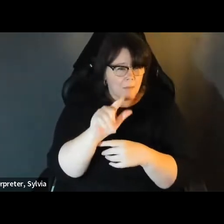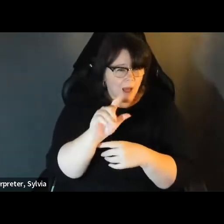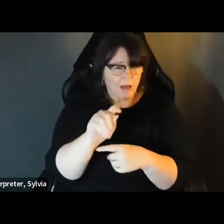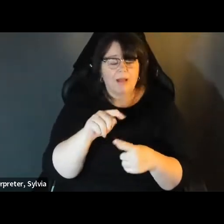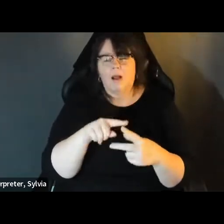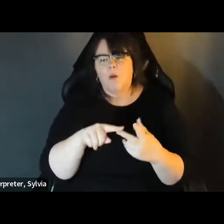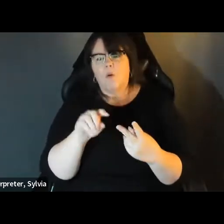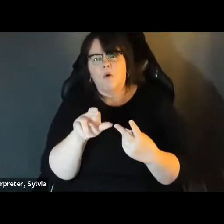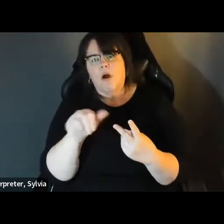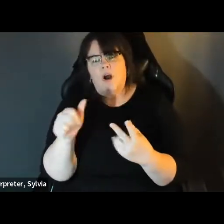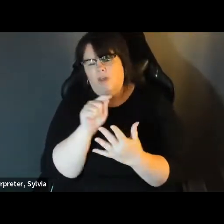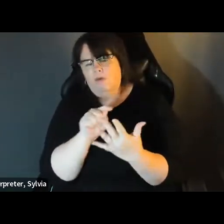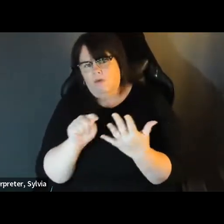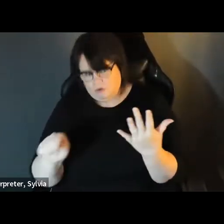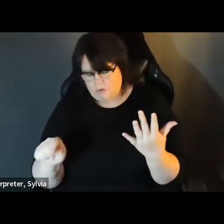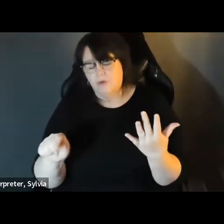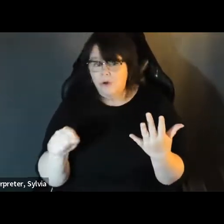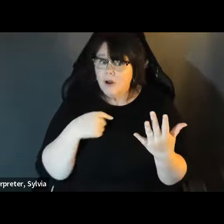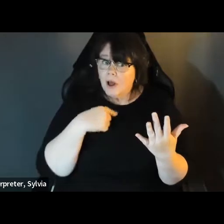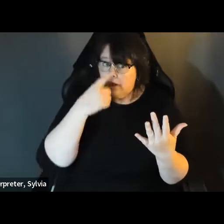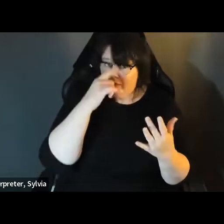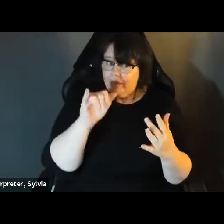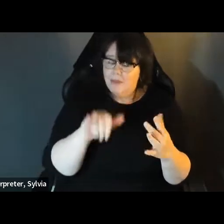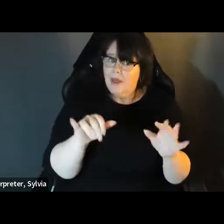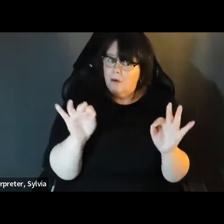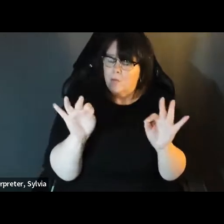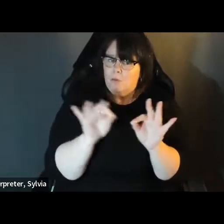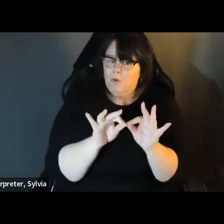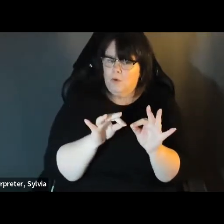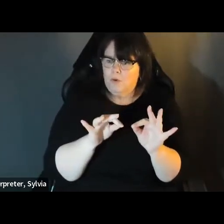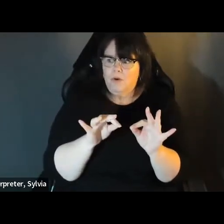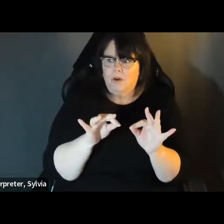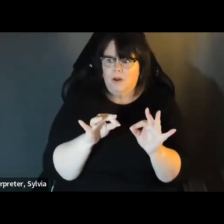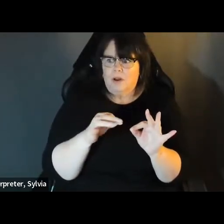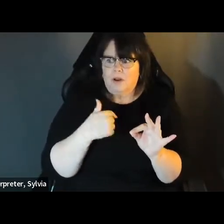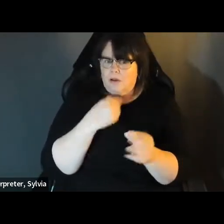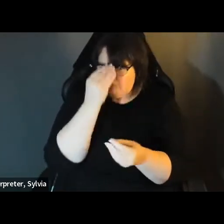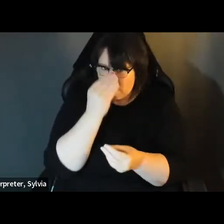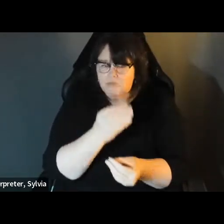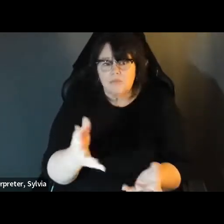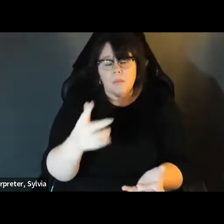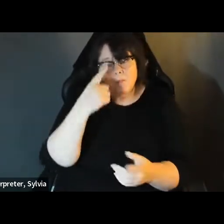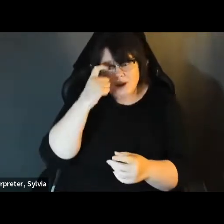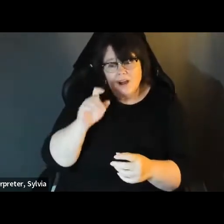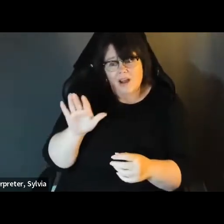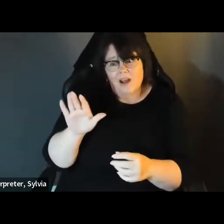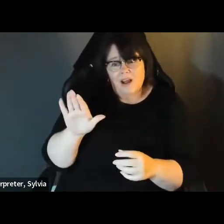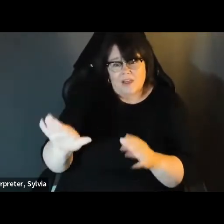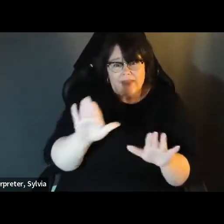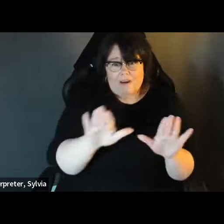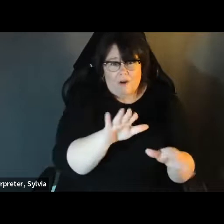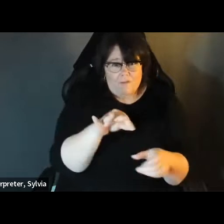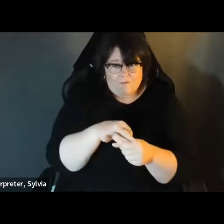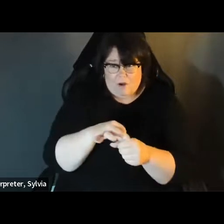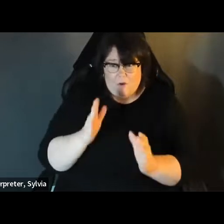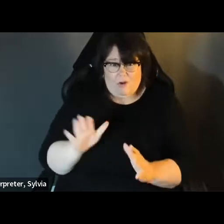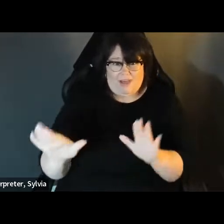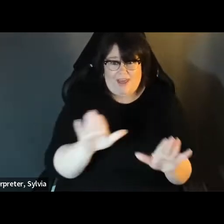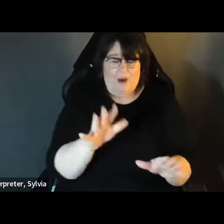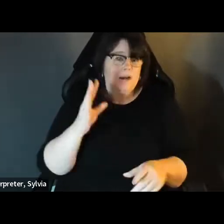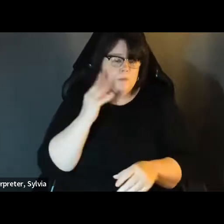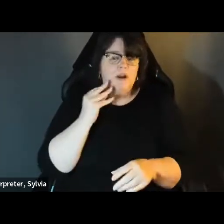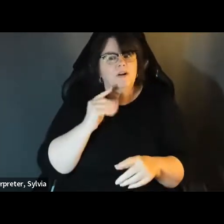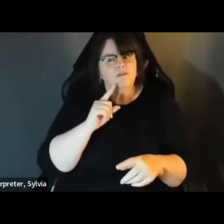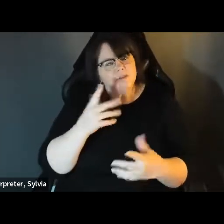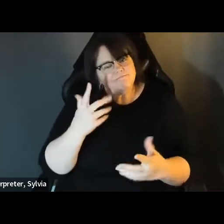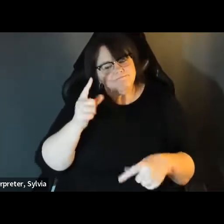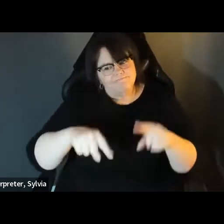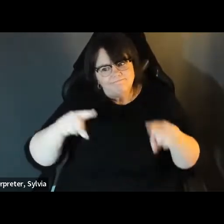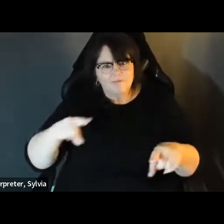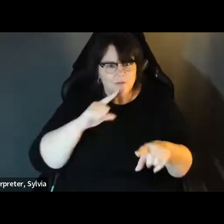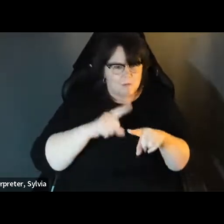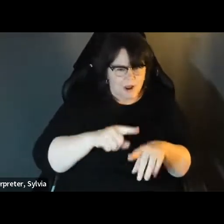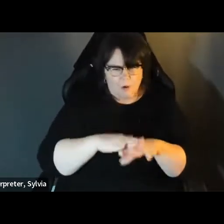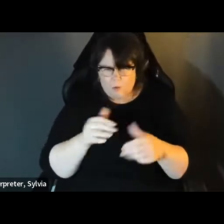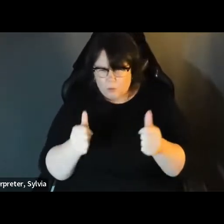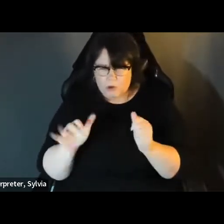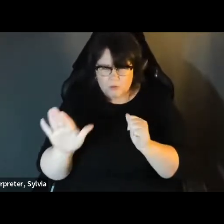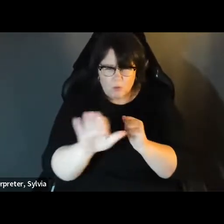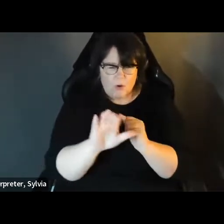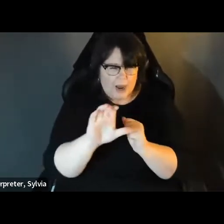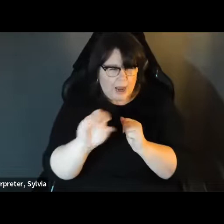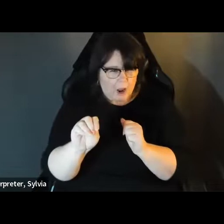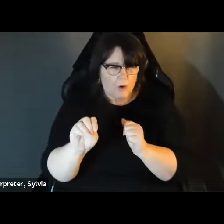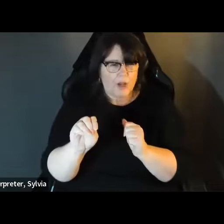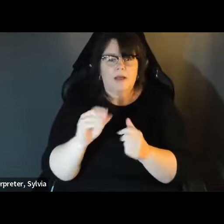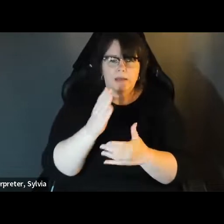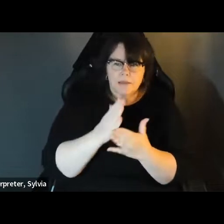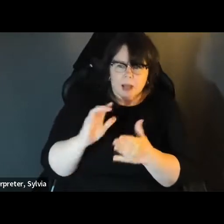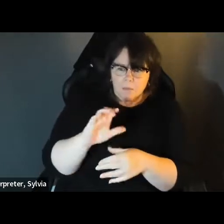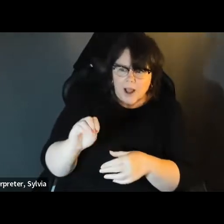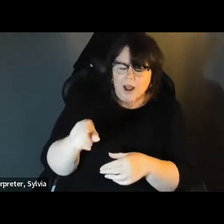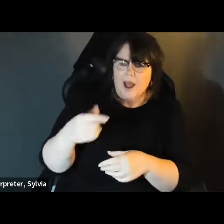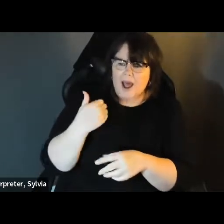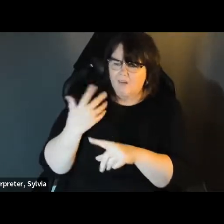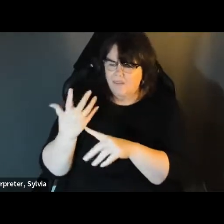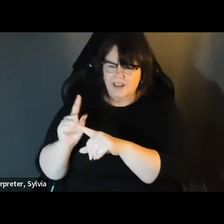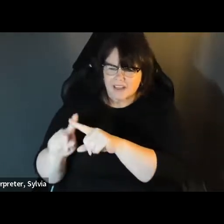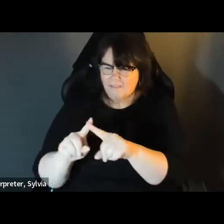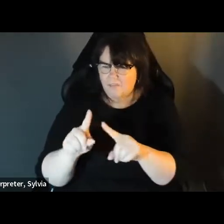I think that that is a pretty key point that needs to be shared is the experience for the voter is gonna be a little bit different, depending upon their county because different counties may be using different solutions to for to provide accessible voting and then the resources available.